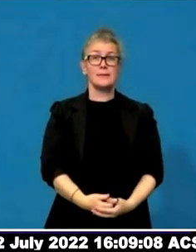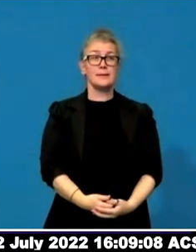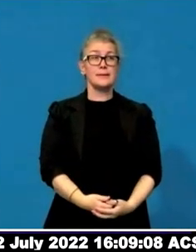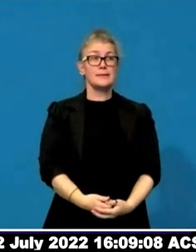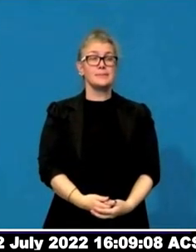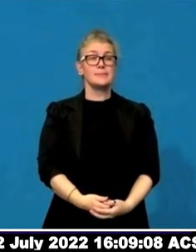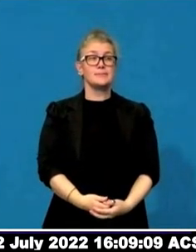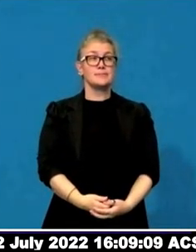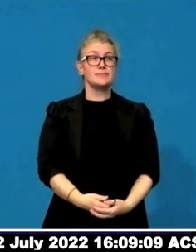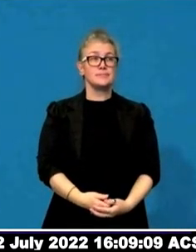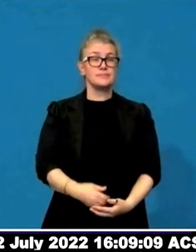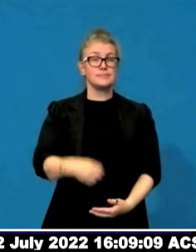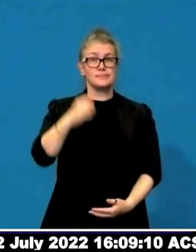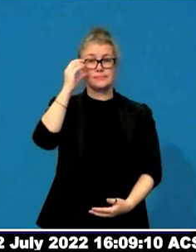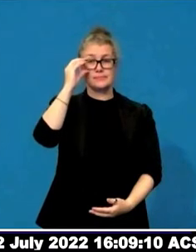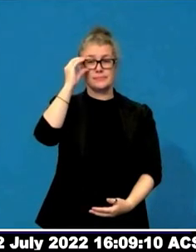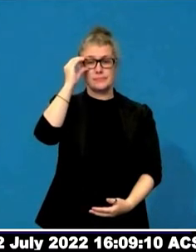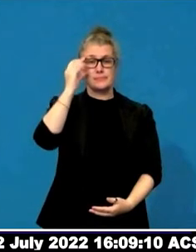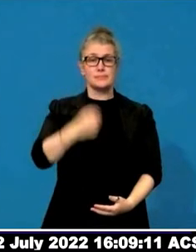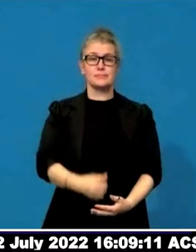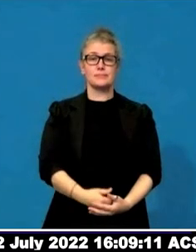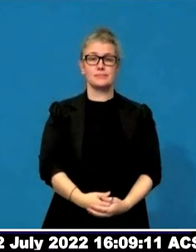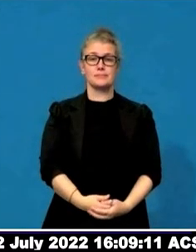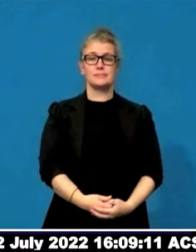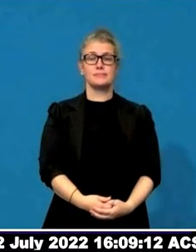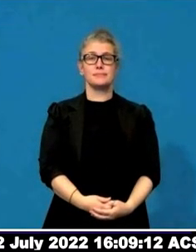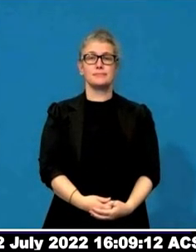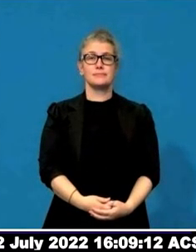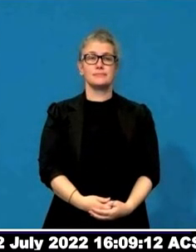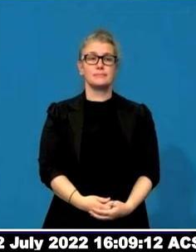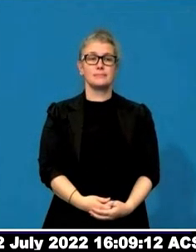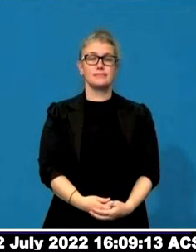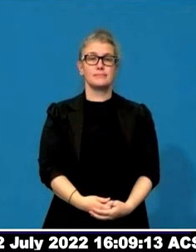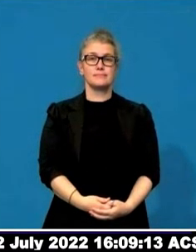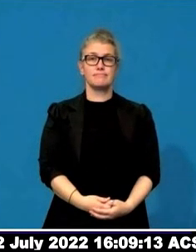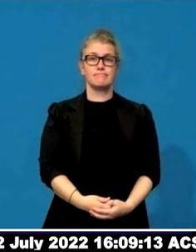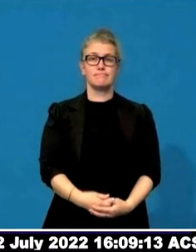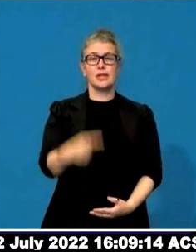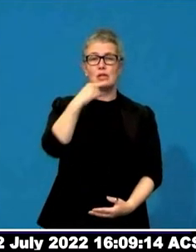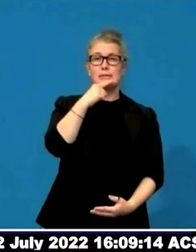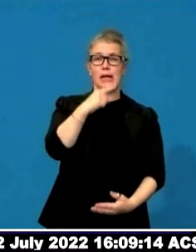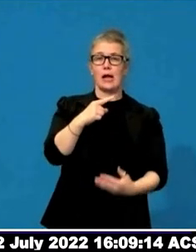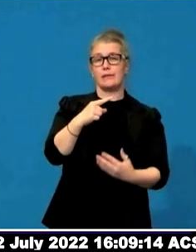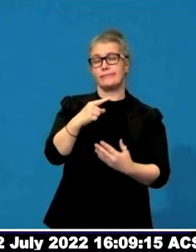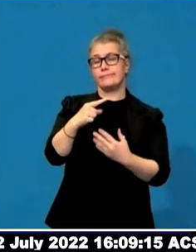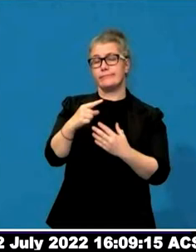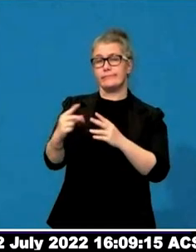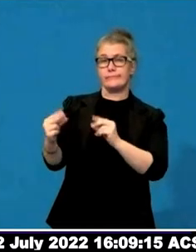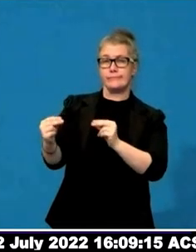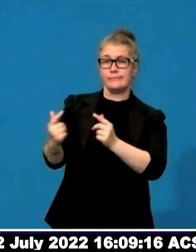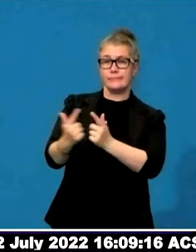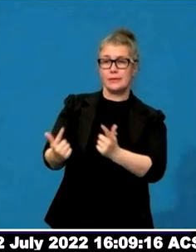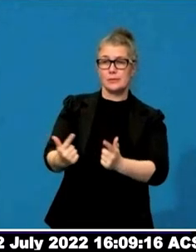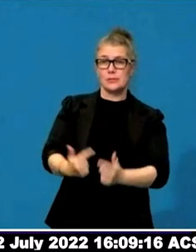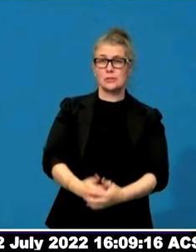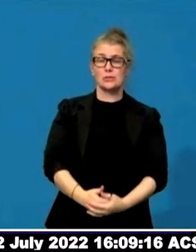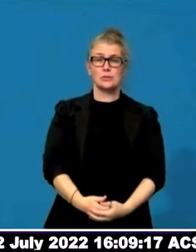Like -- NDIS on teleconference over in Cairns?